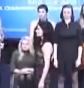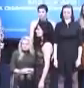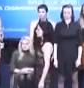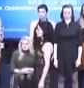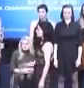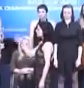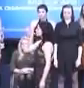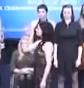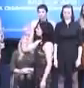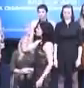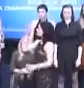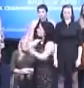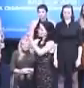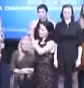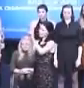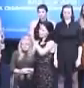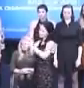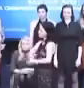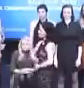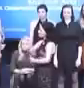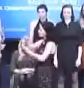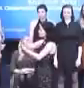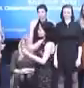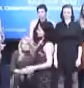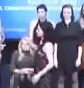[Wendla] Mama who bore me